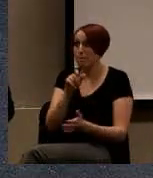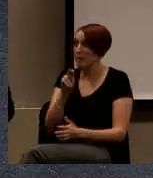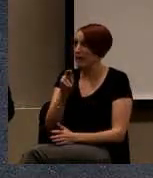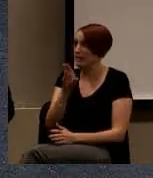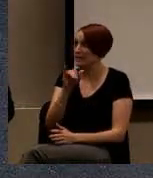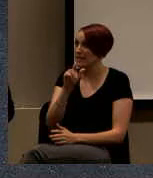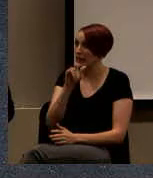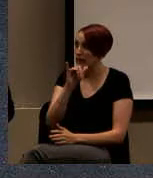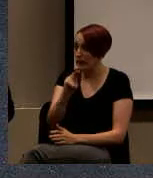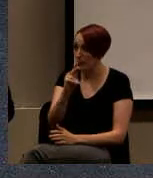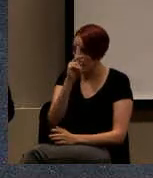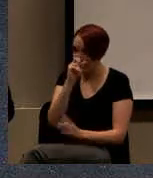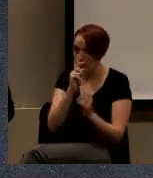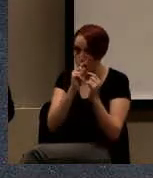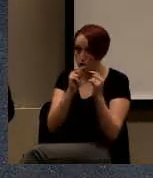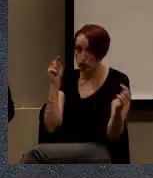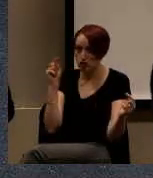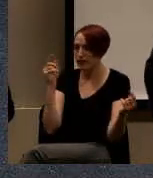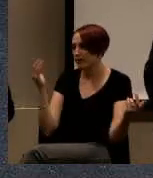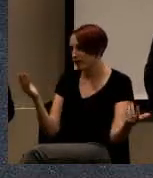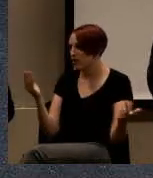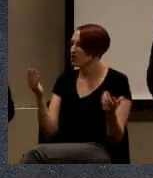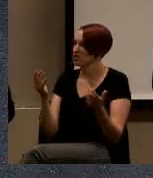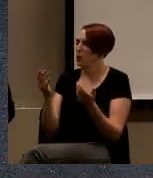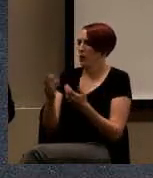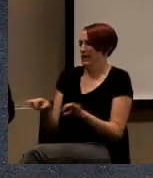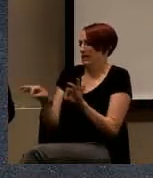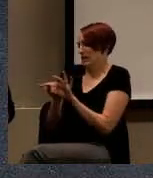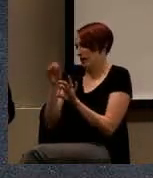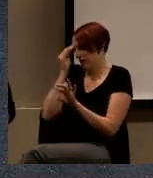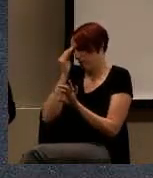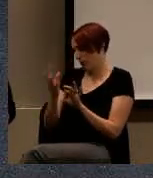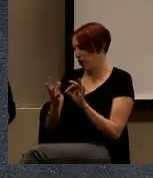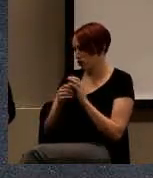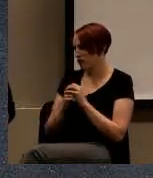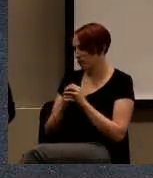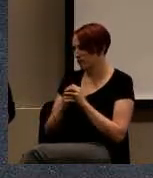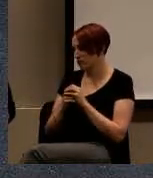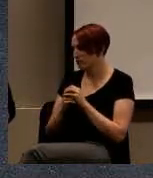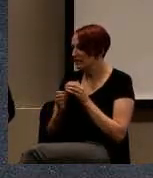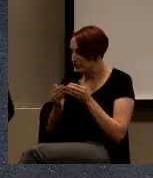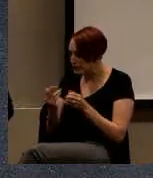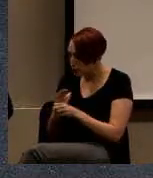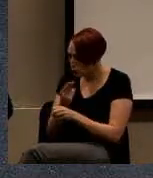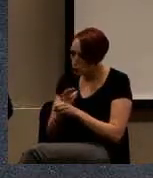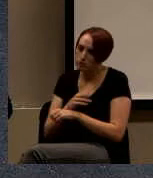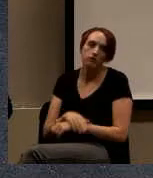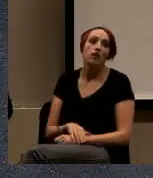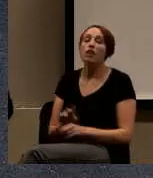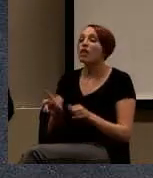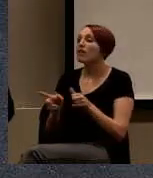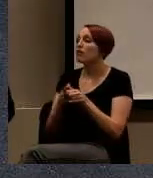It gives all of that really key information in a really handy form. First responders are trained to look for